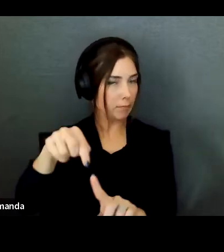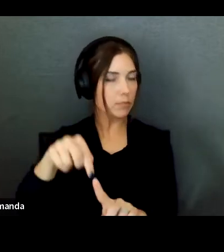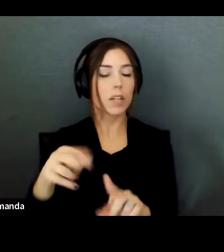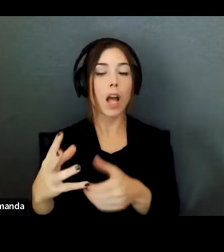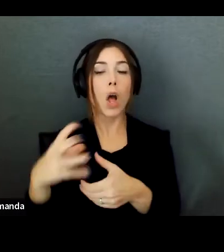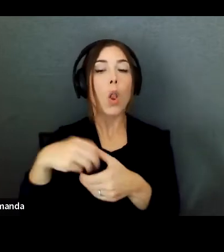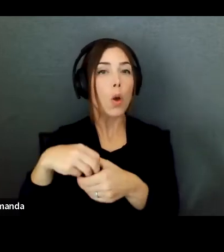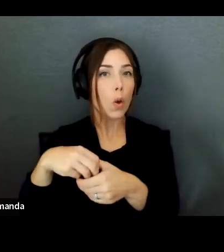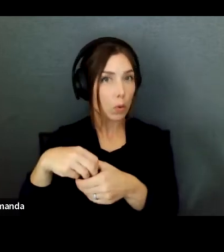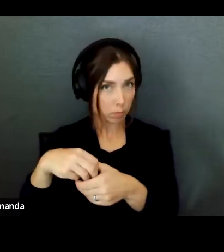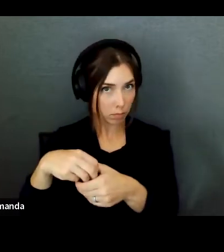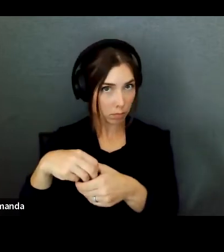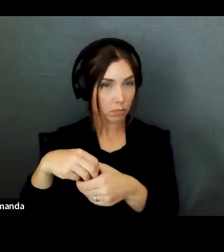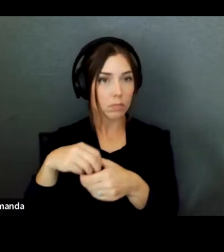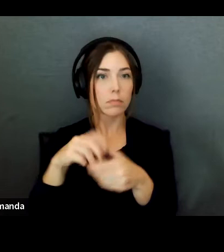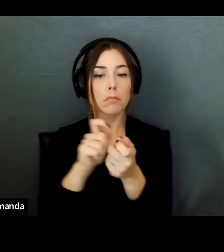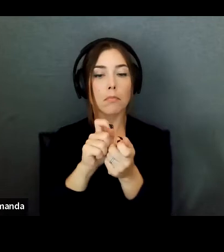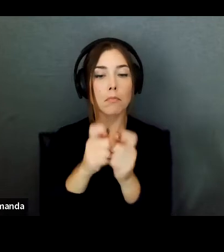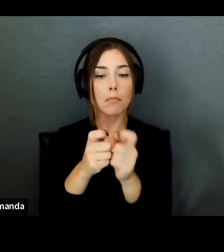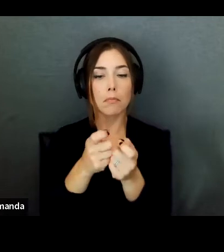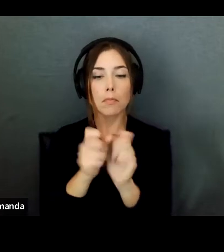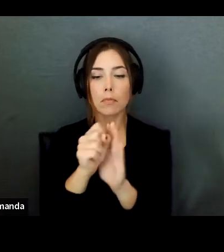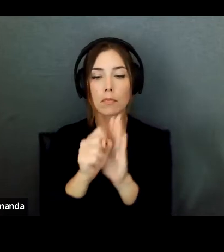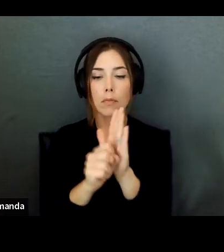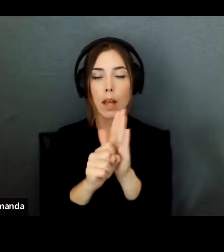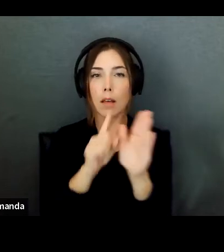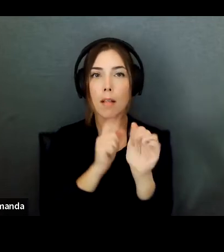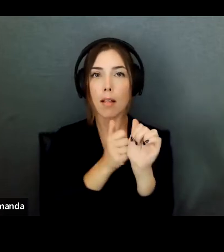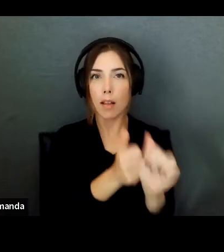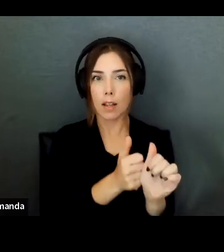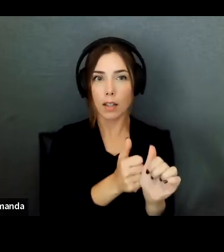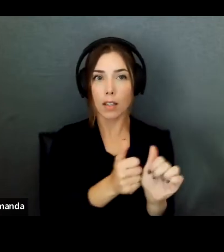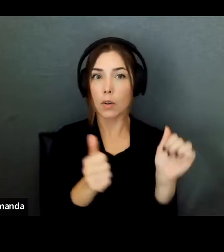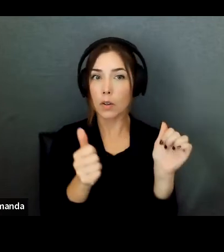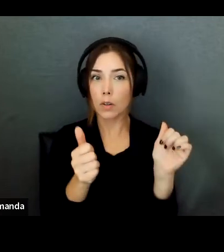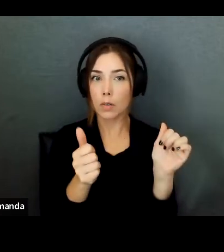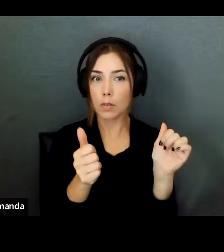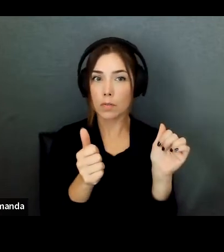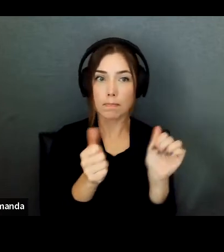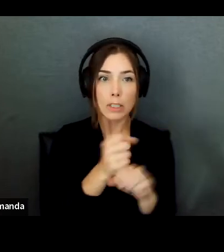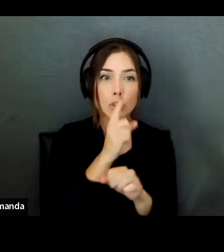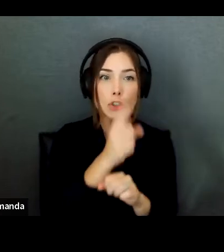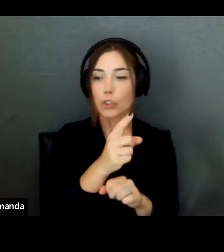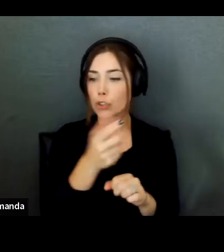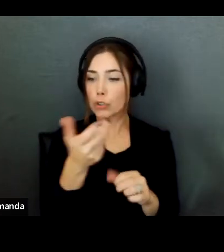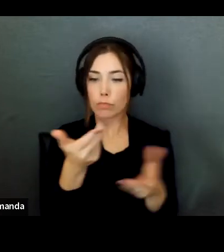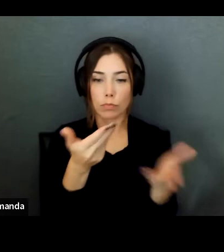modifications to the state's compliance plan ensuring all services provide access to the